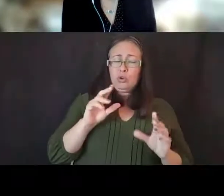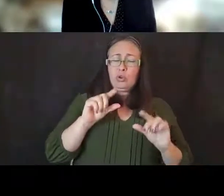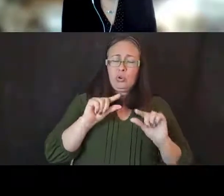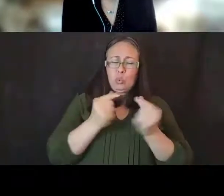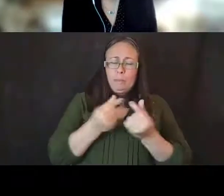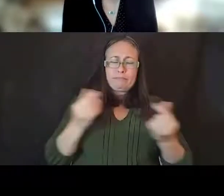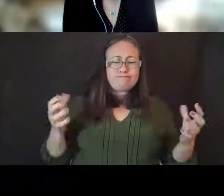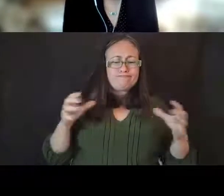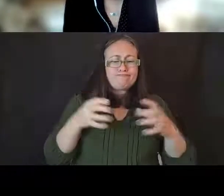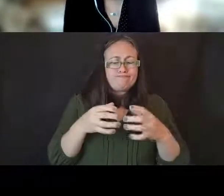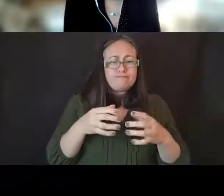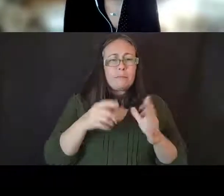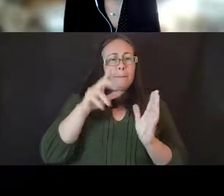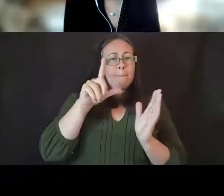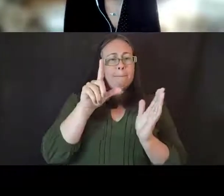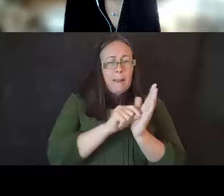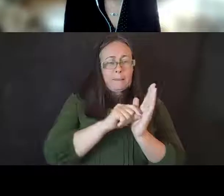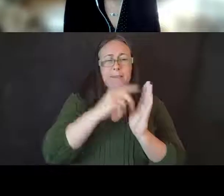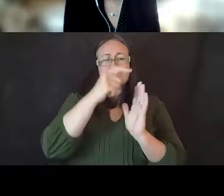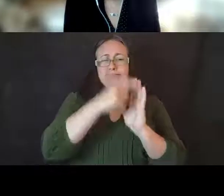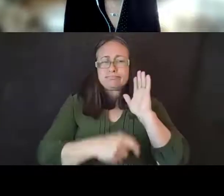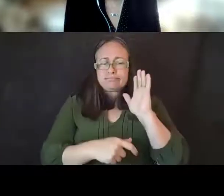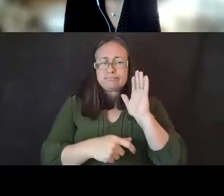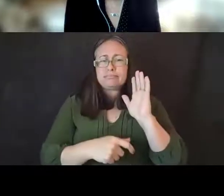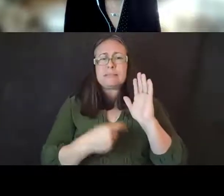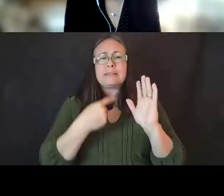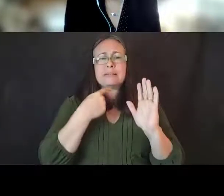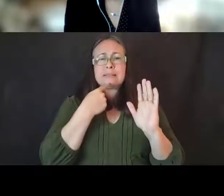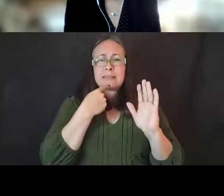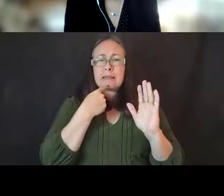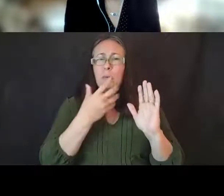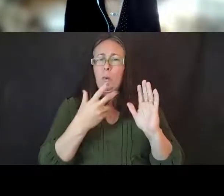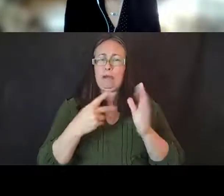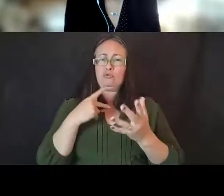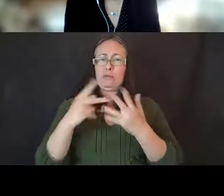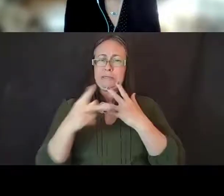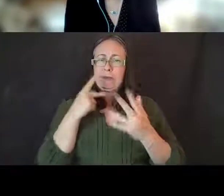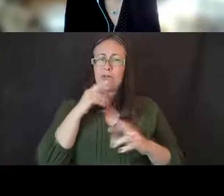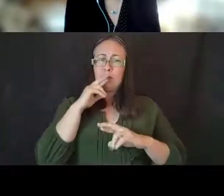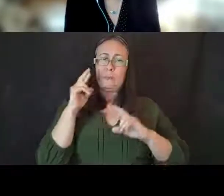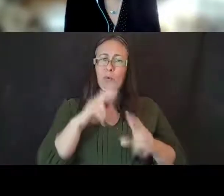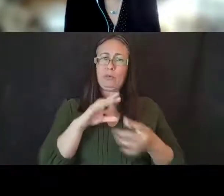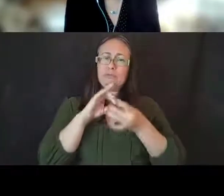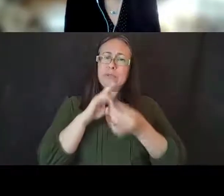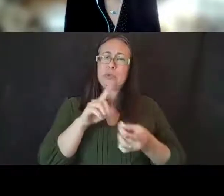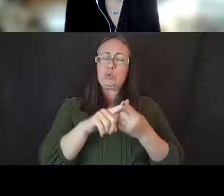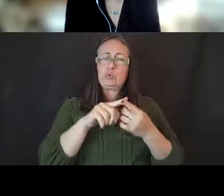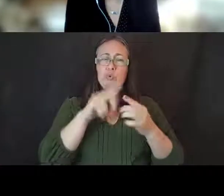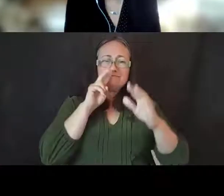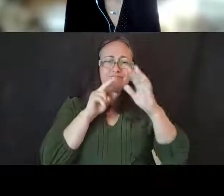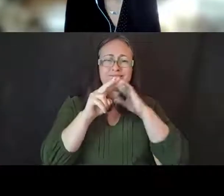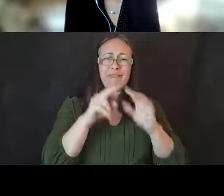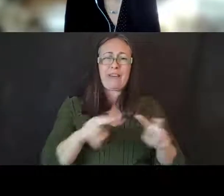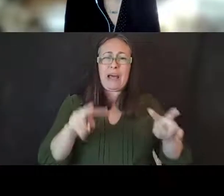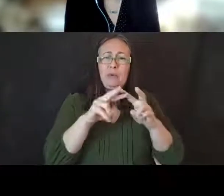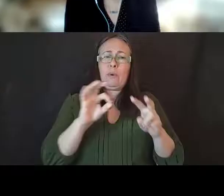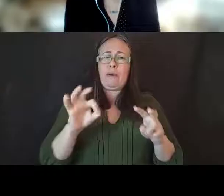which is basically a call for transparent reporting to optimize the predictive value of preclinical research and really outlined a need to be transparent